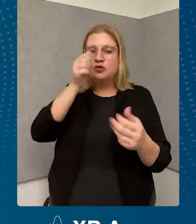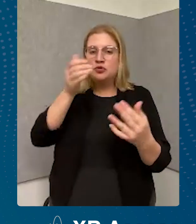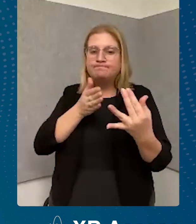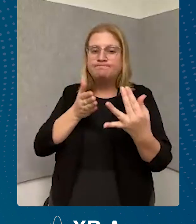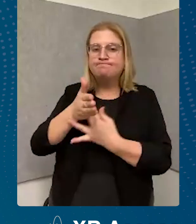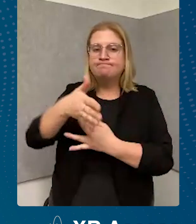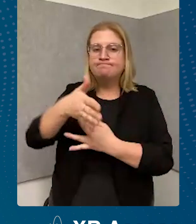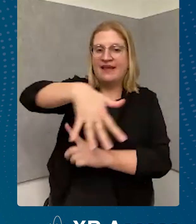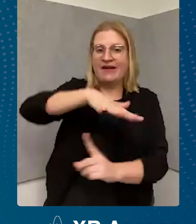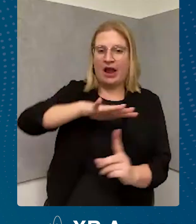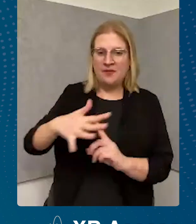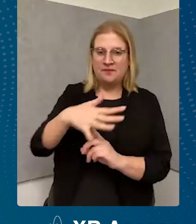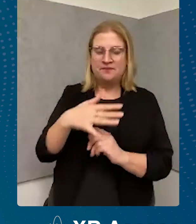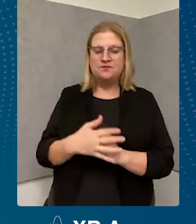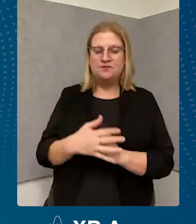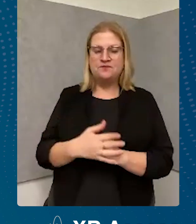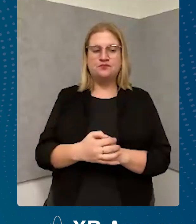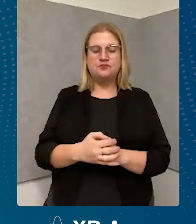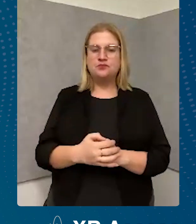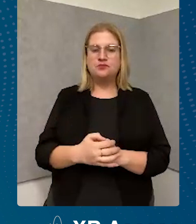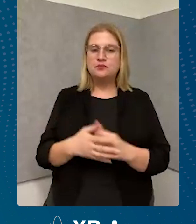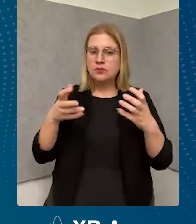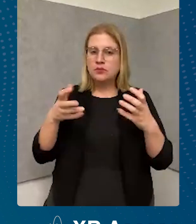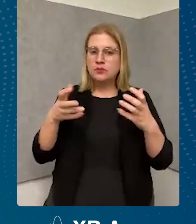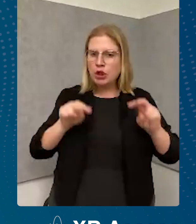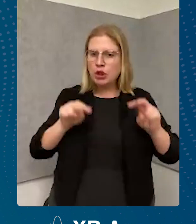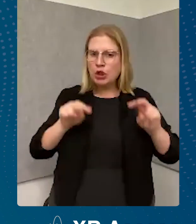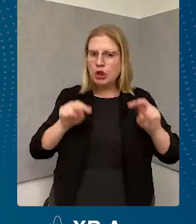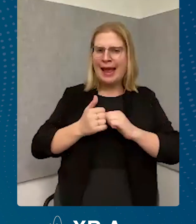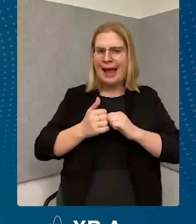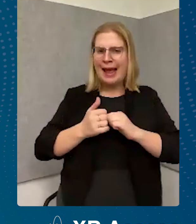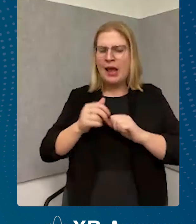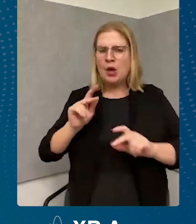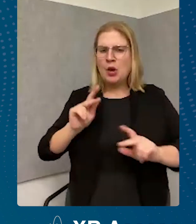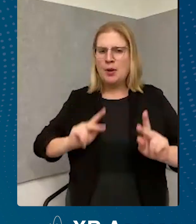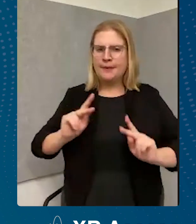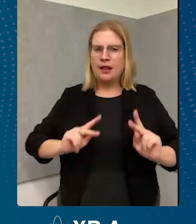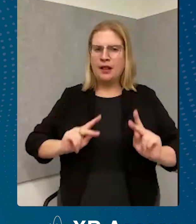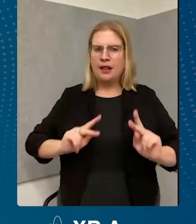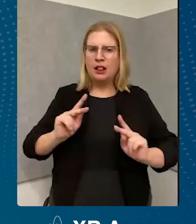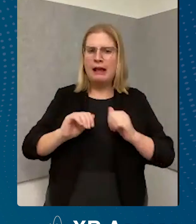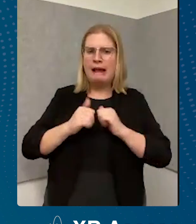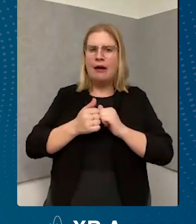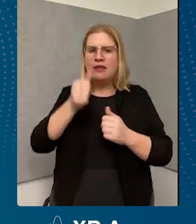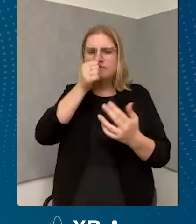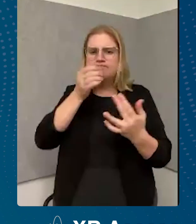So we wanted to look at how these people actually-- how do they navigate environments in real life?